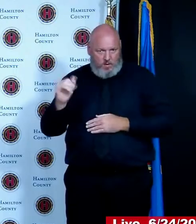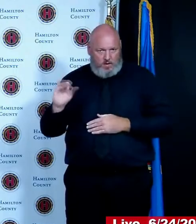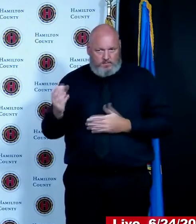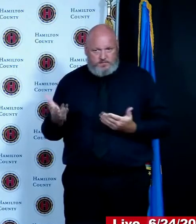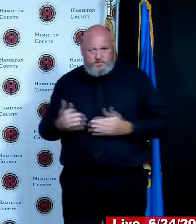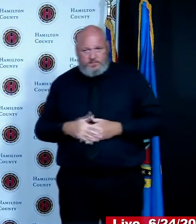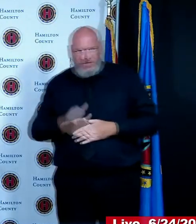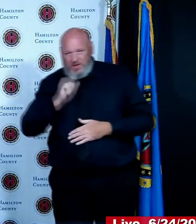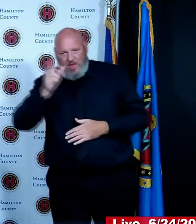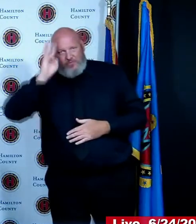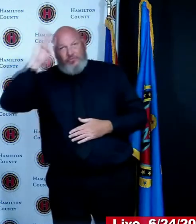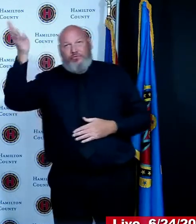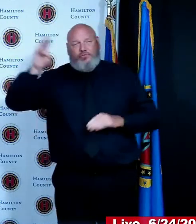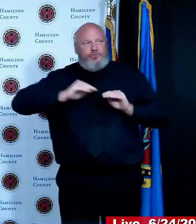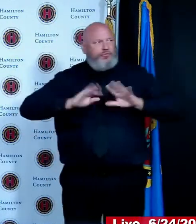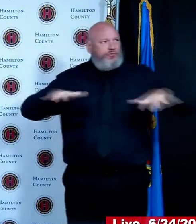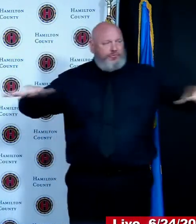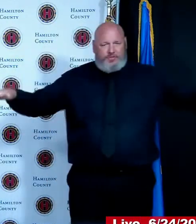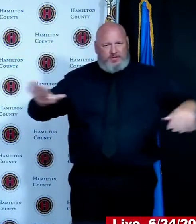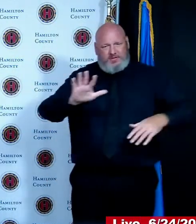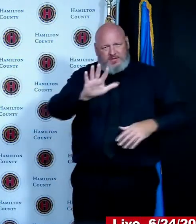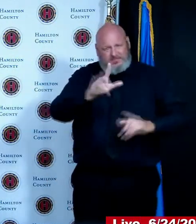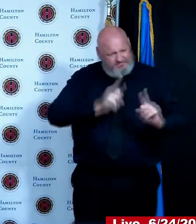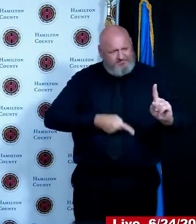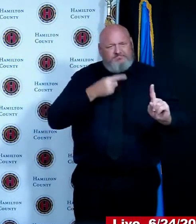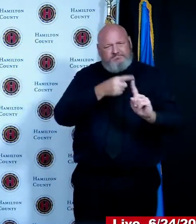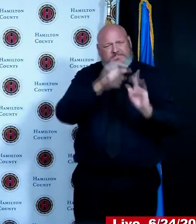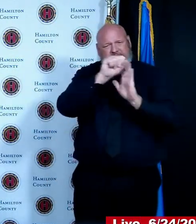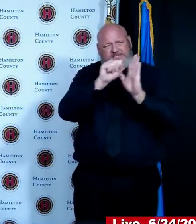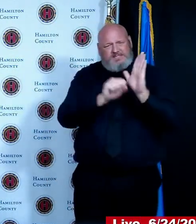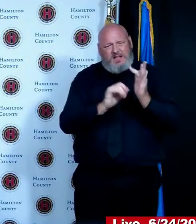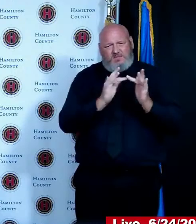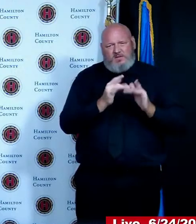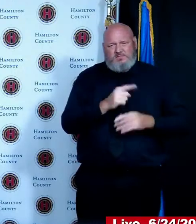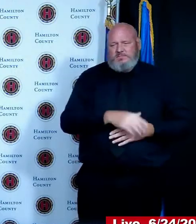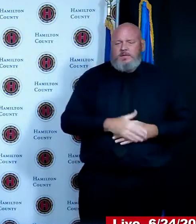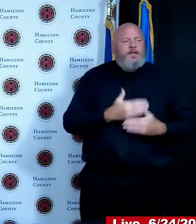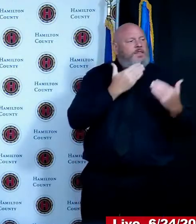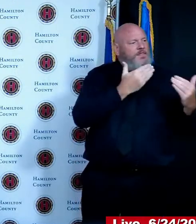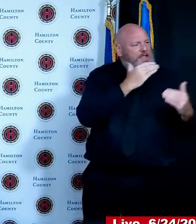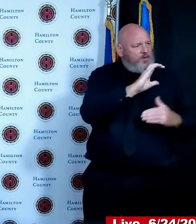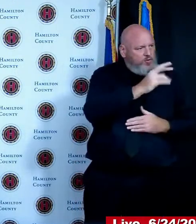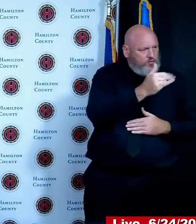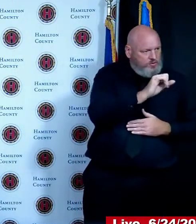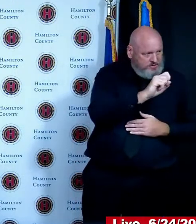Thank You Christa or Christa sorry all right we are ready for questions Bridget